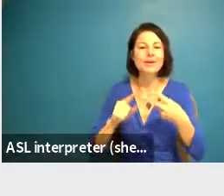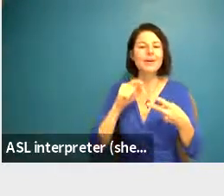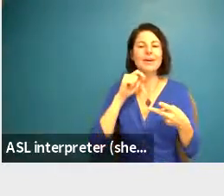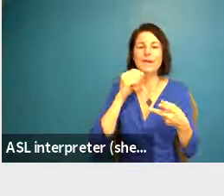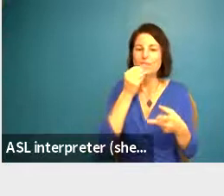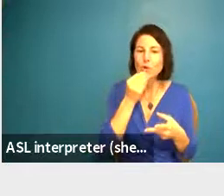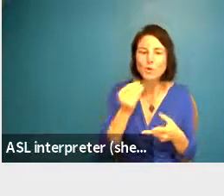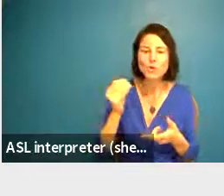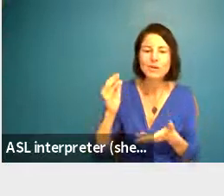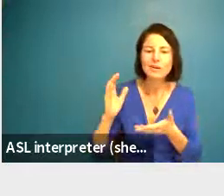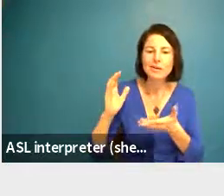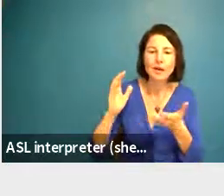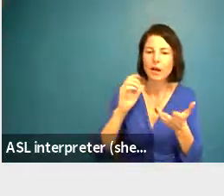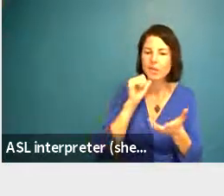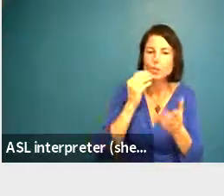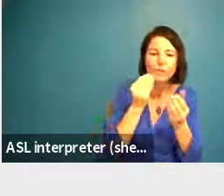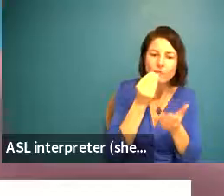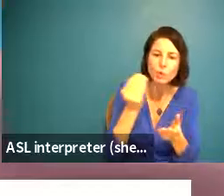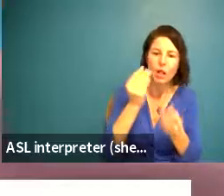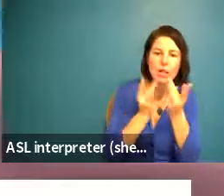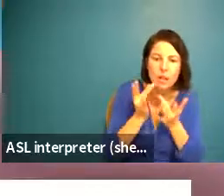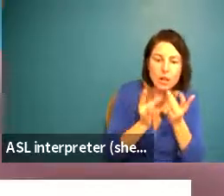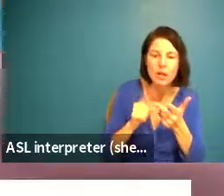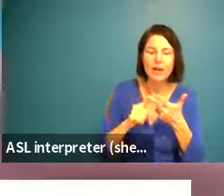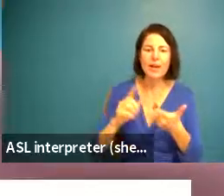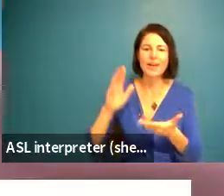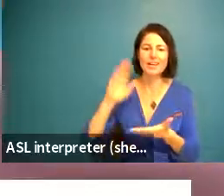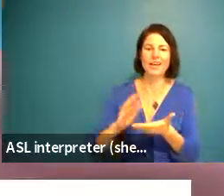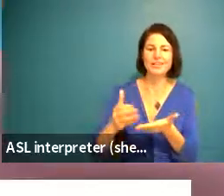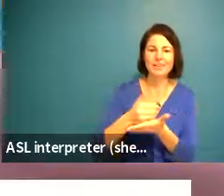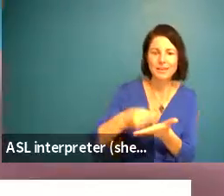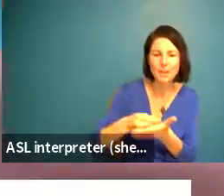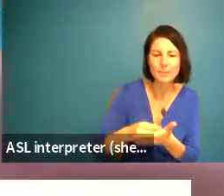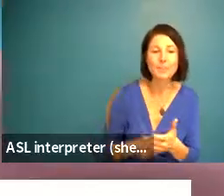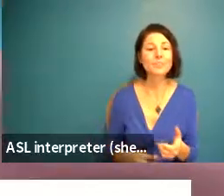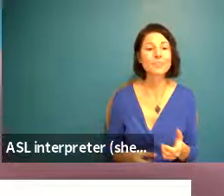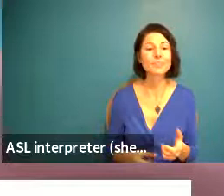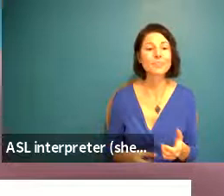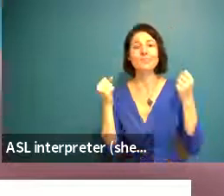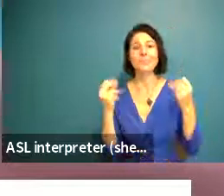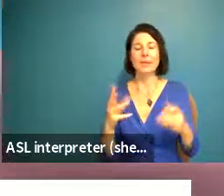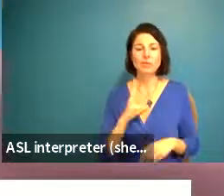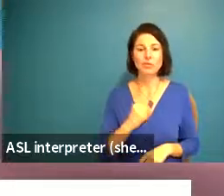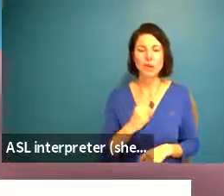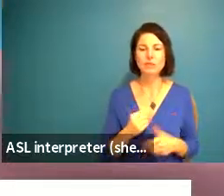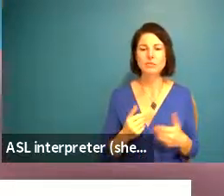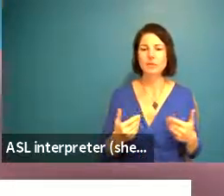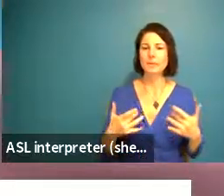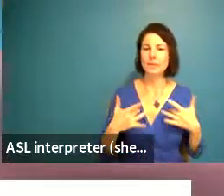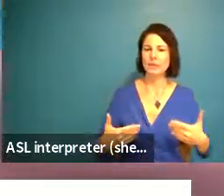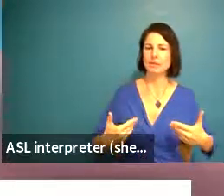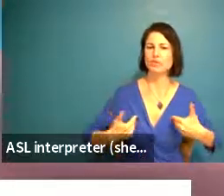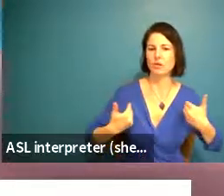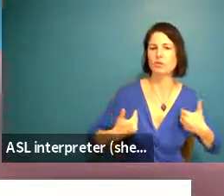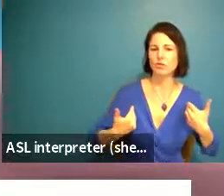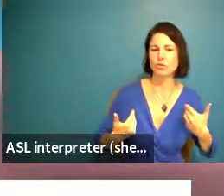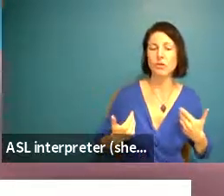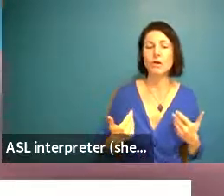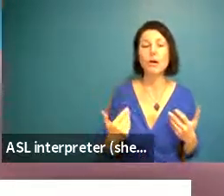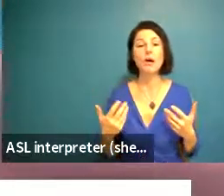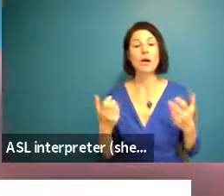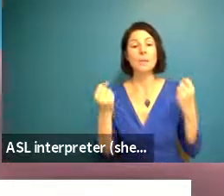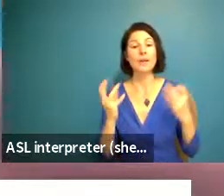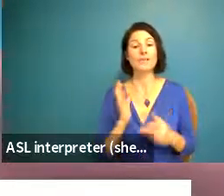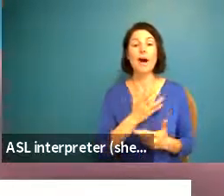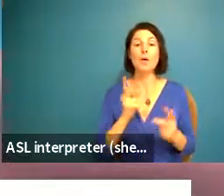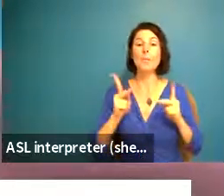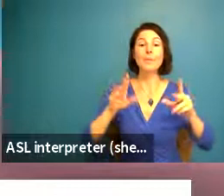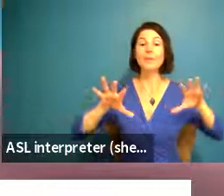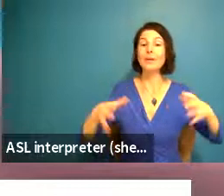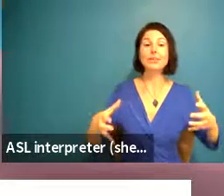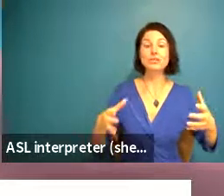bring in less income. A lot of trans people are much younger. You know, a lot of our population is actually people above the age